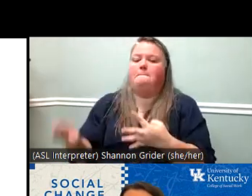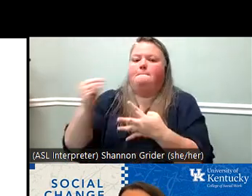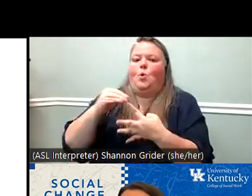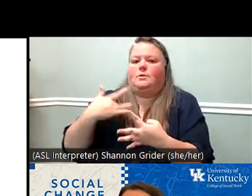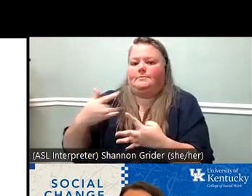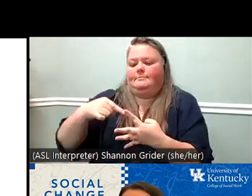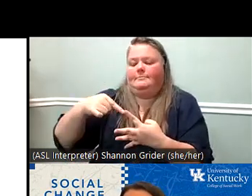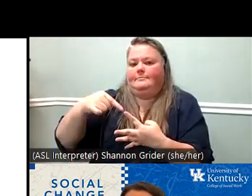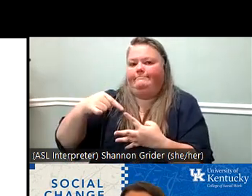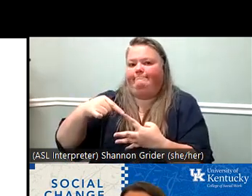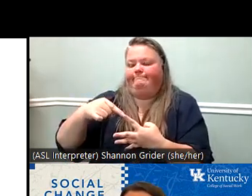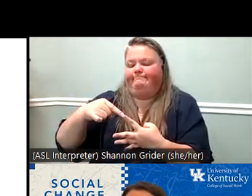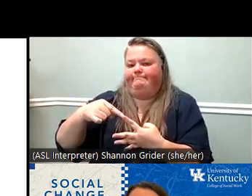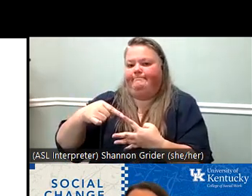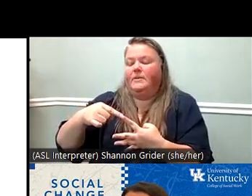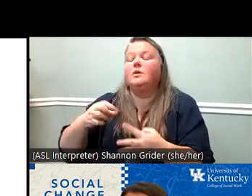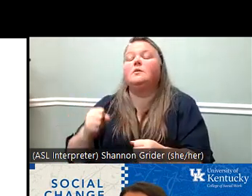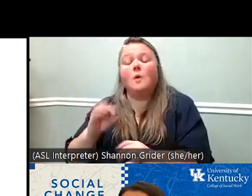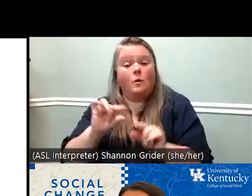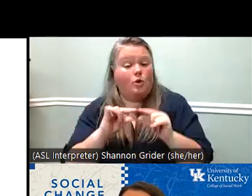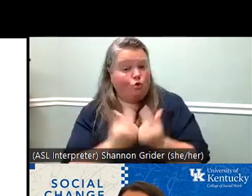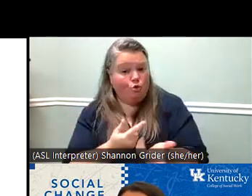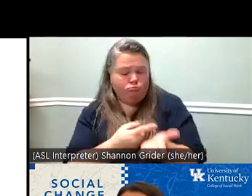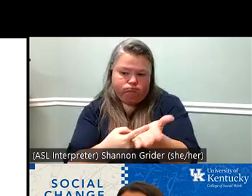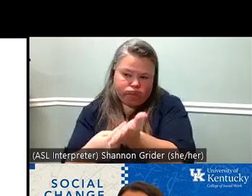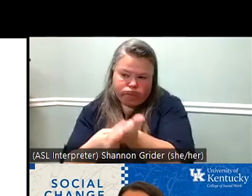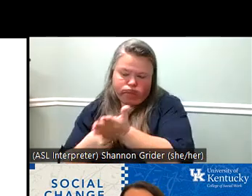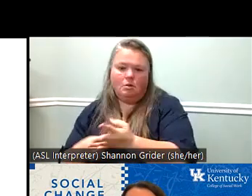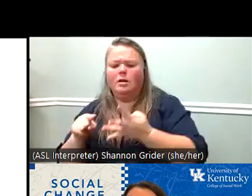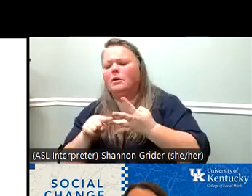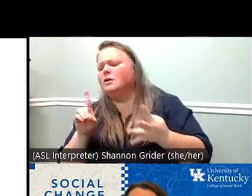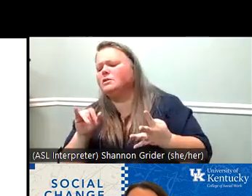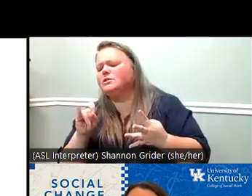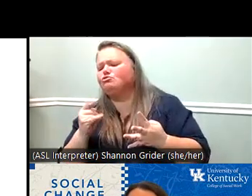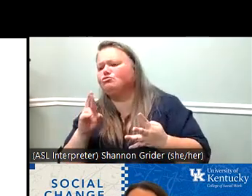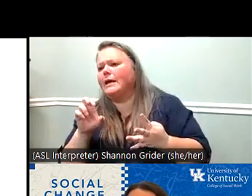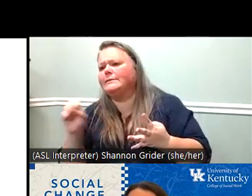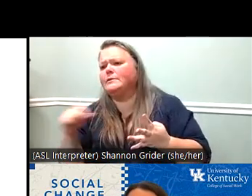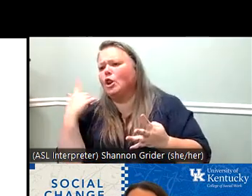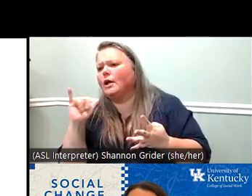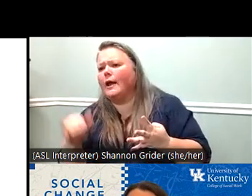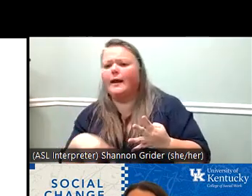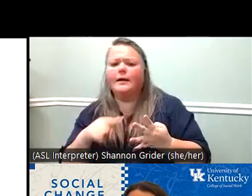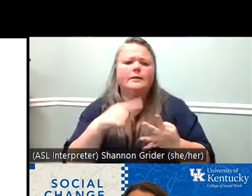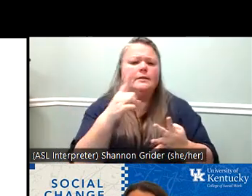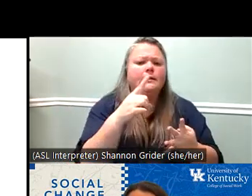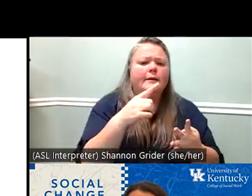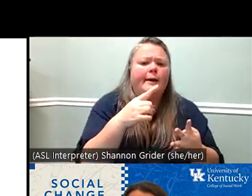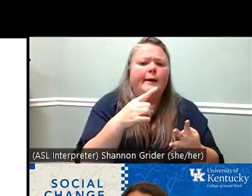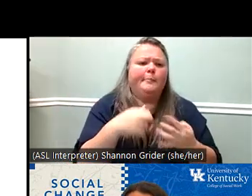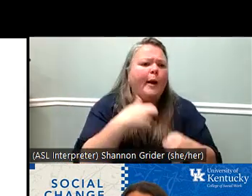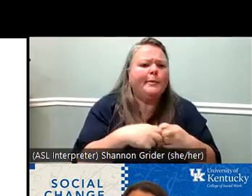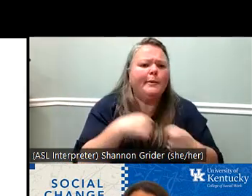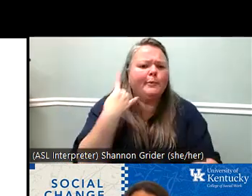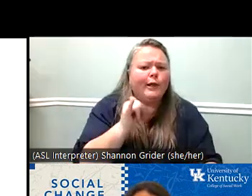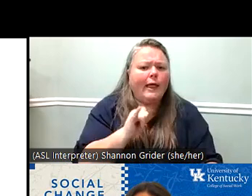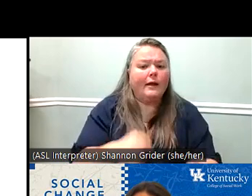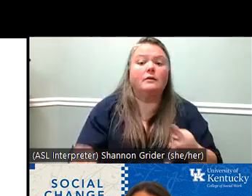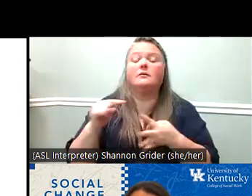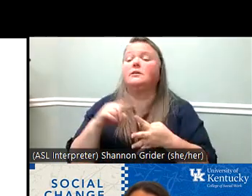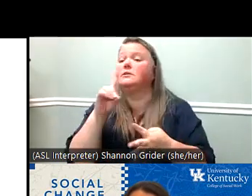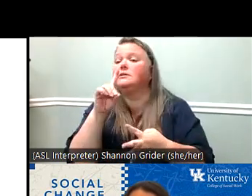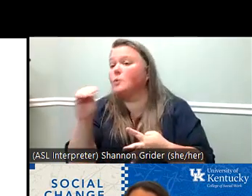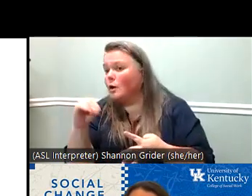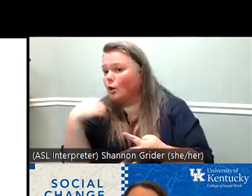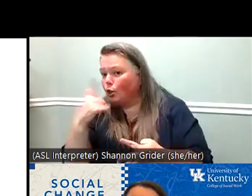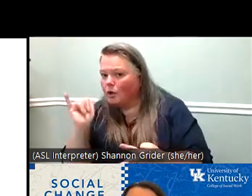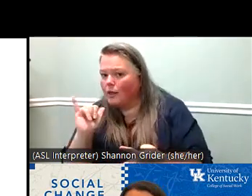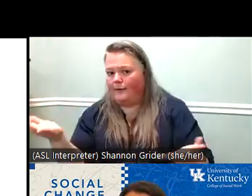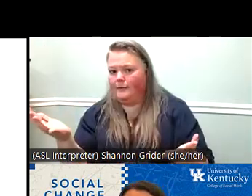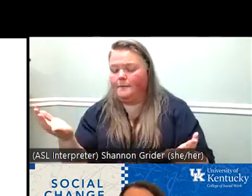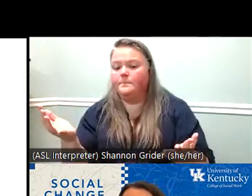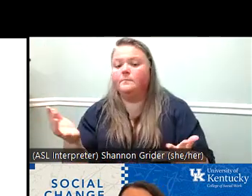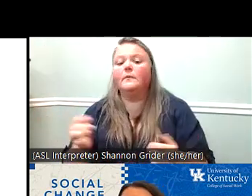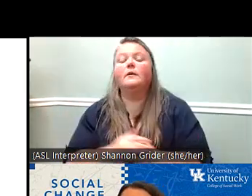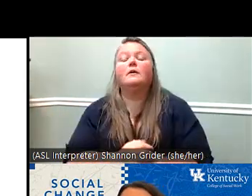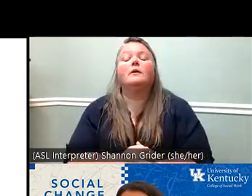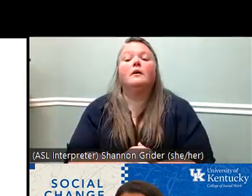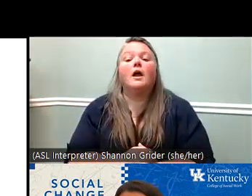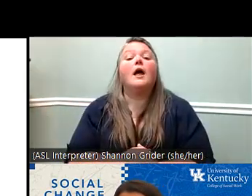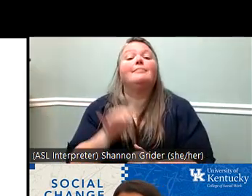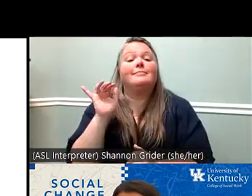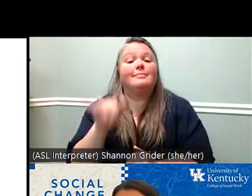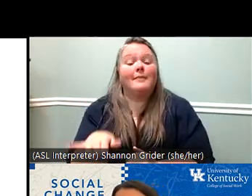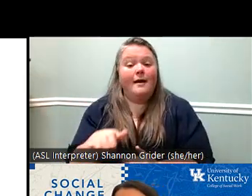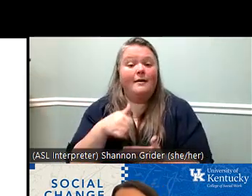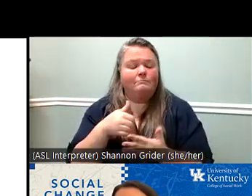WITH HEARING LOSS, AND THOSE WHO ARE DEAF HAVE AN INCREASED RISK OF EXPERIENCING A MENTAL HEALTH DISORDER, SO WE TALK ABOUT THESE, THE DIFFERENCE BETWEEN THEM ALL,